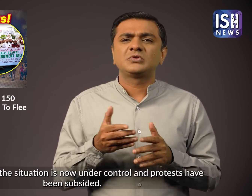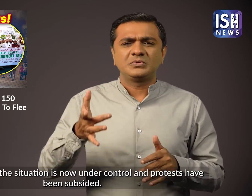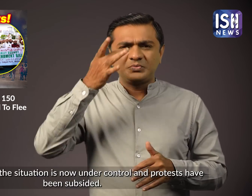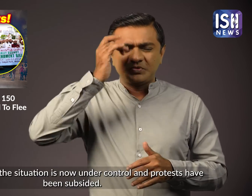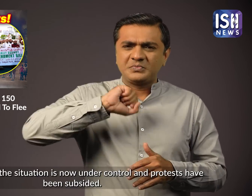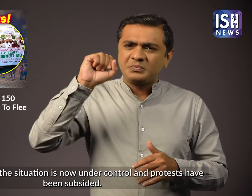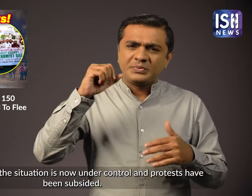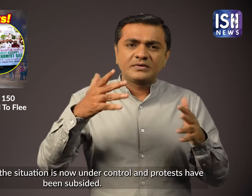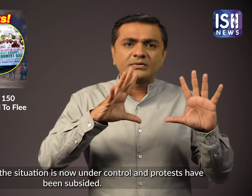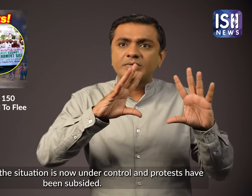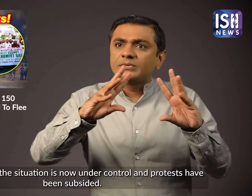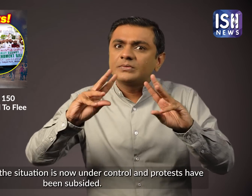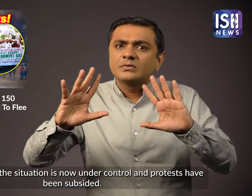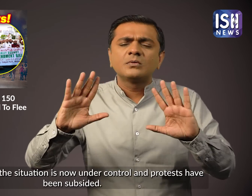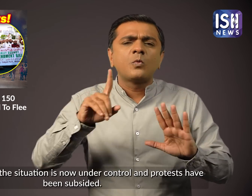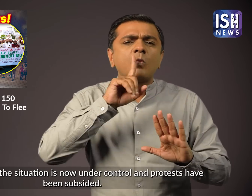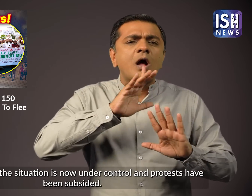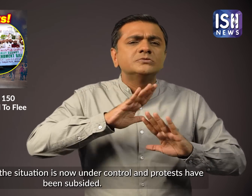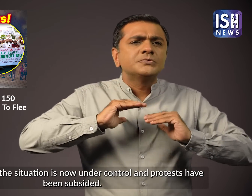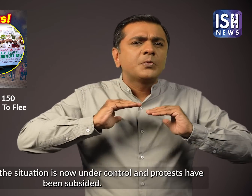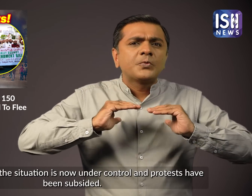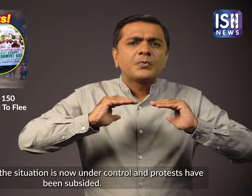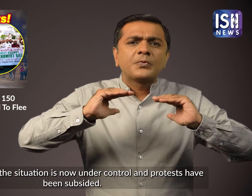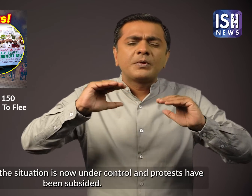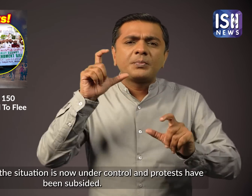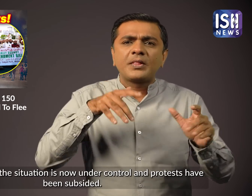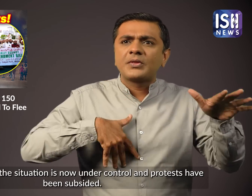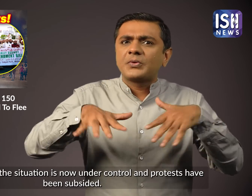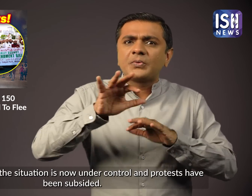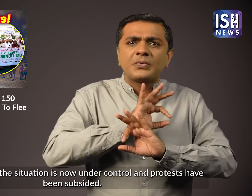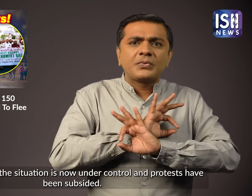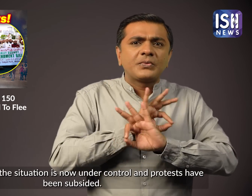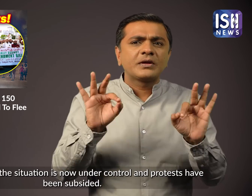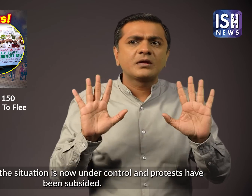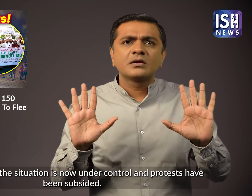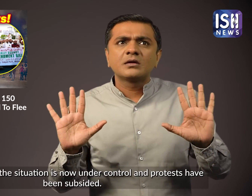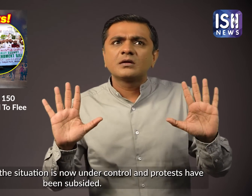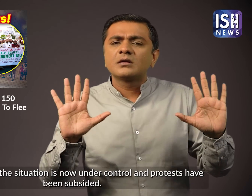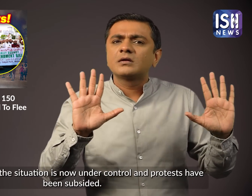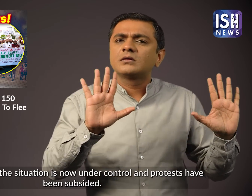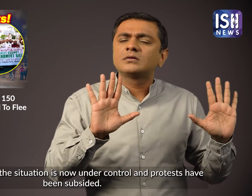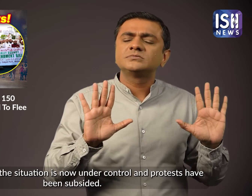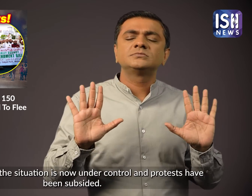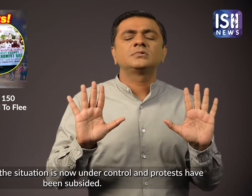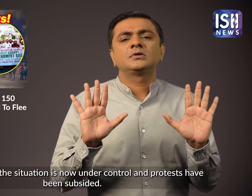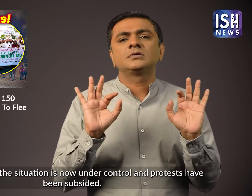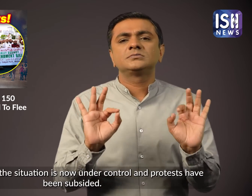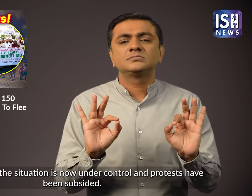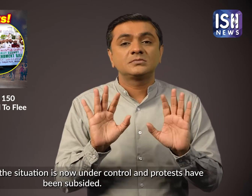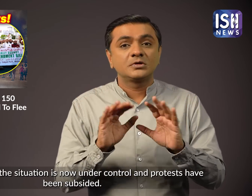TMC said that the situation is now under control and protests have been subsided.